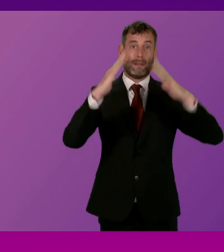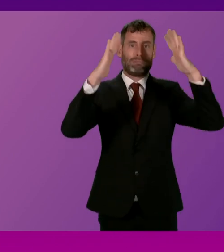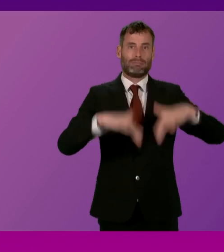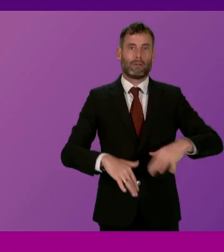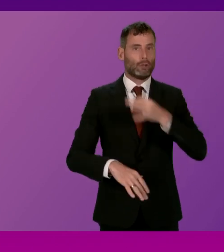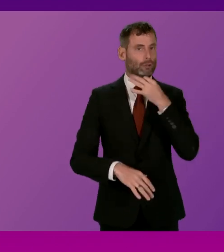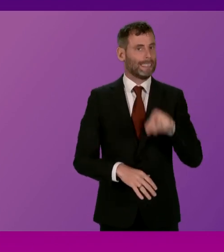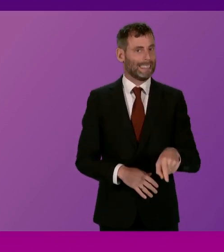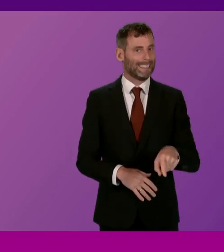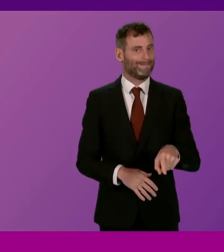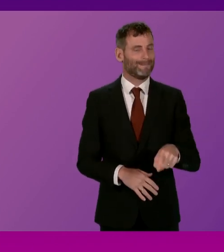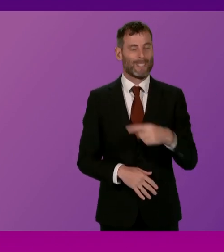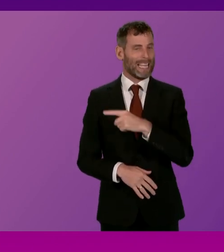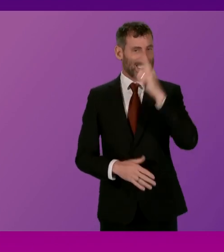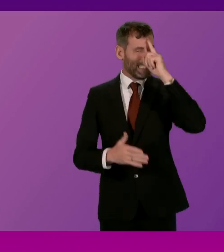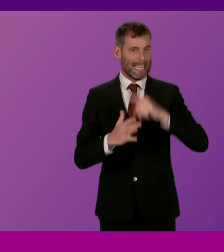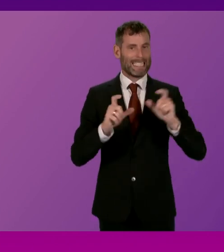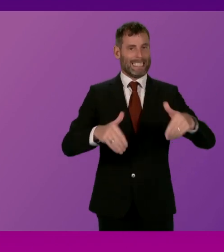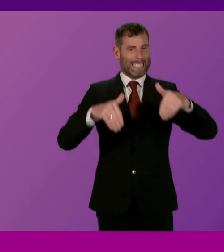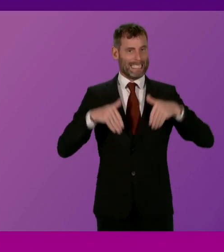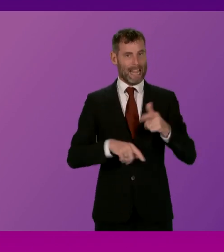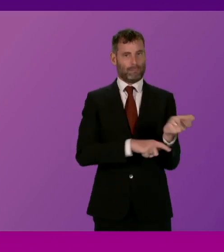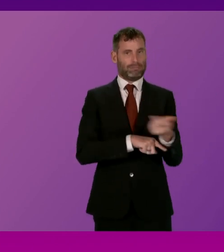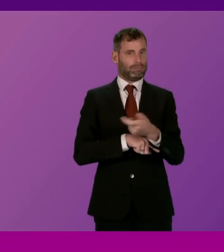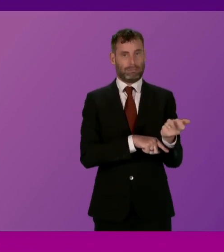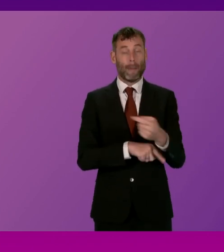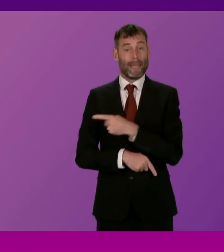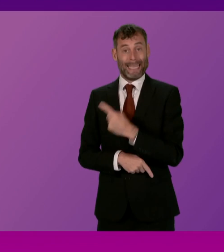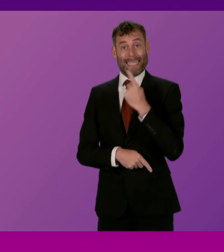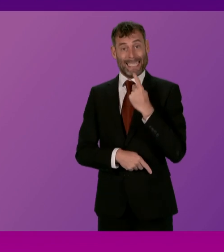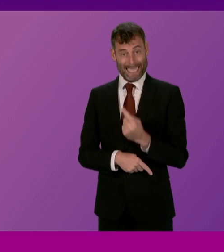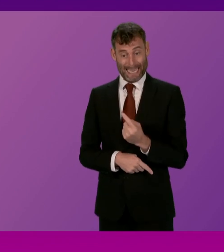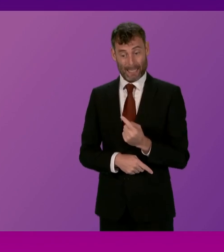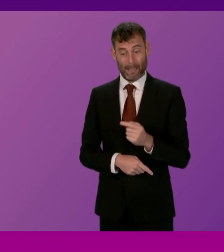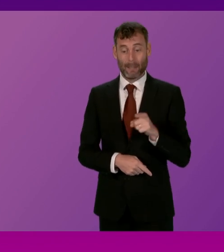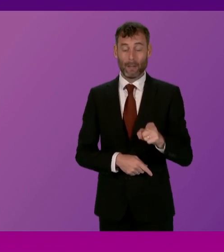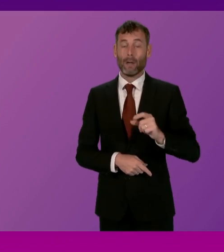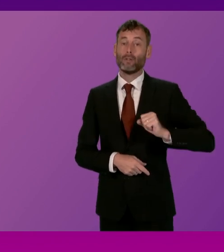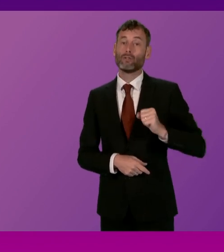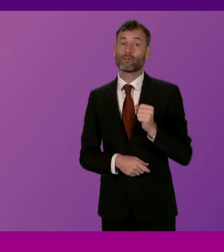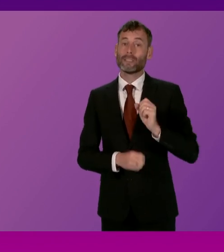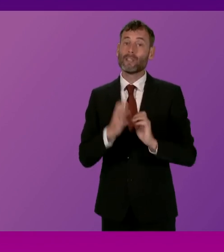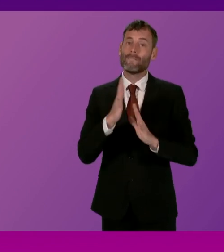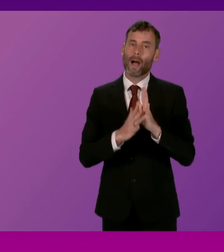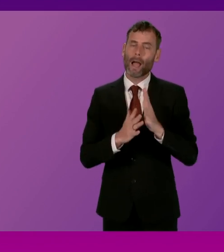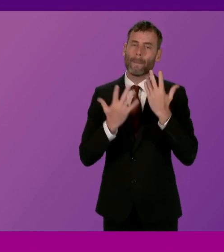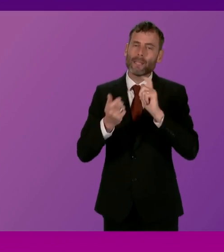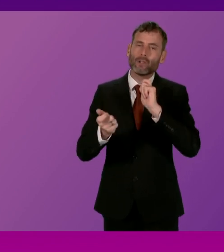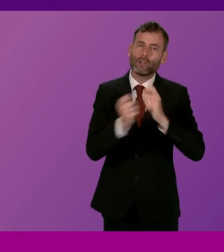The SFRS has confirmed that the recent operational changes did not impact on the outcome of the